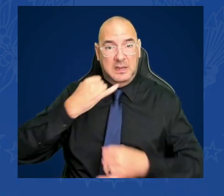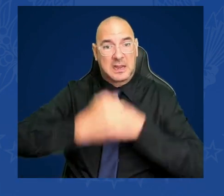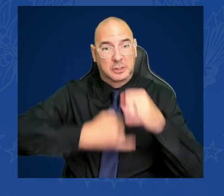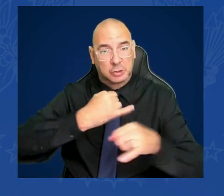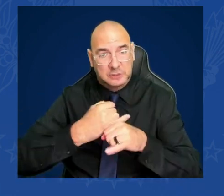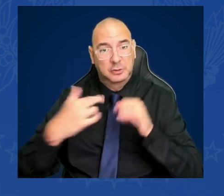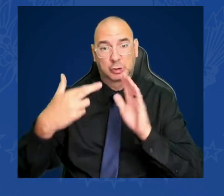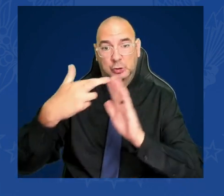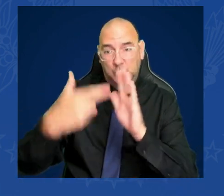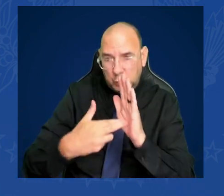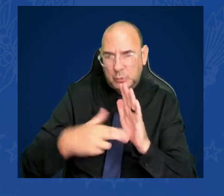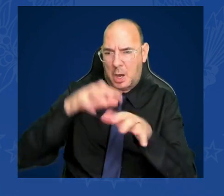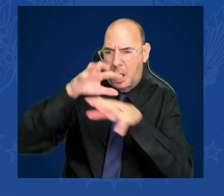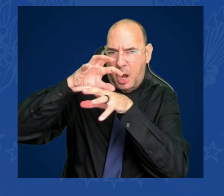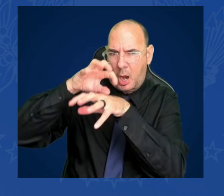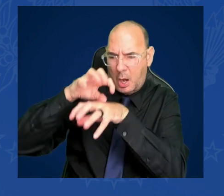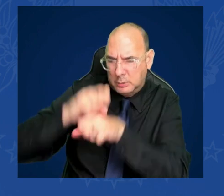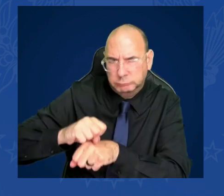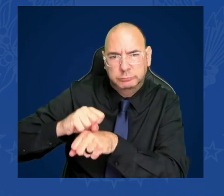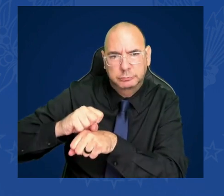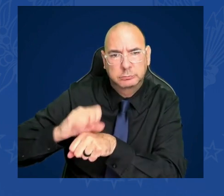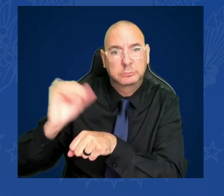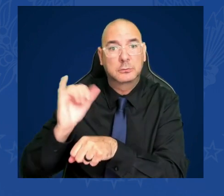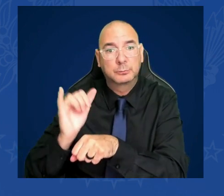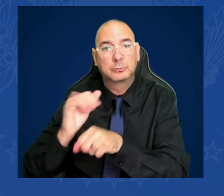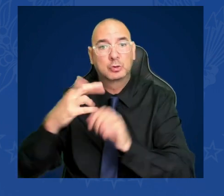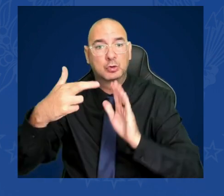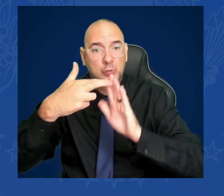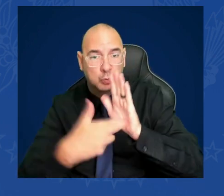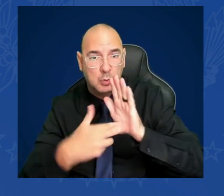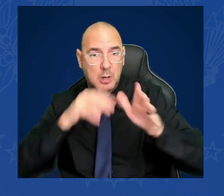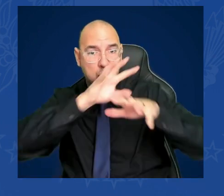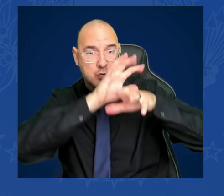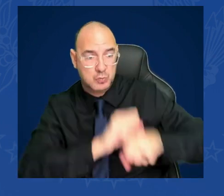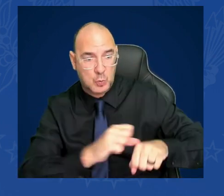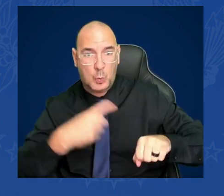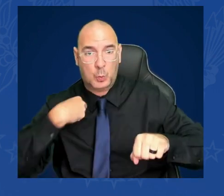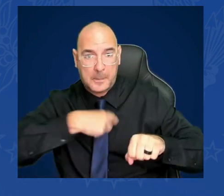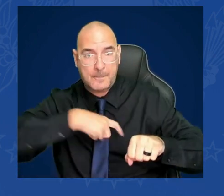we must, as Americans, hold on to as each other,